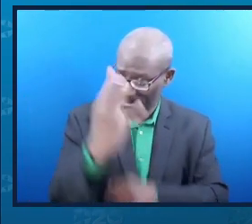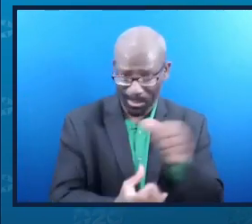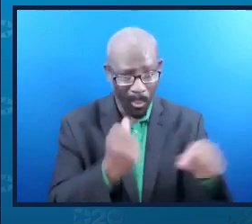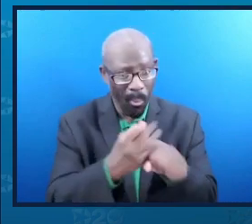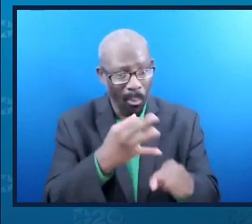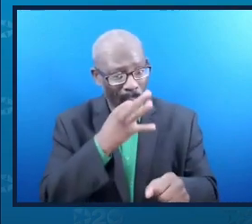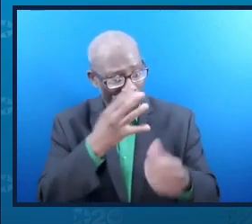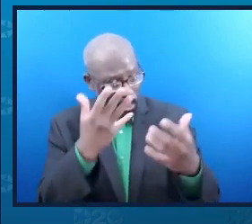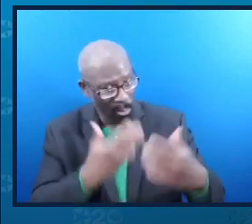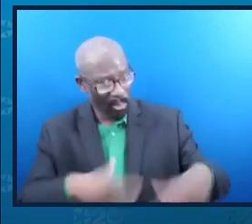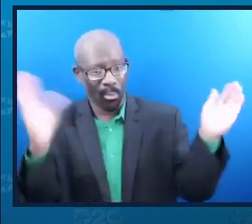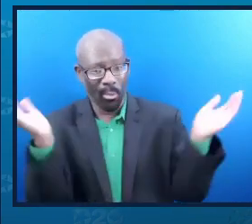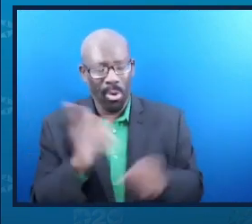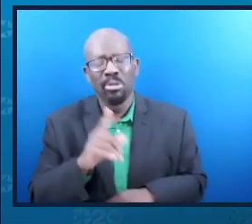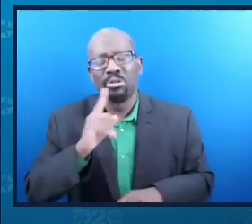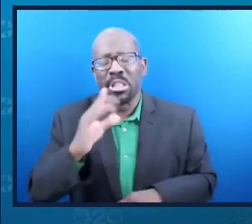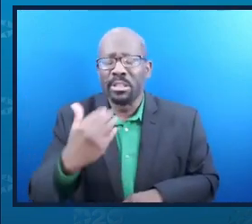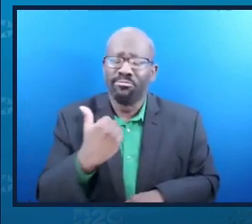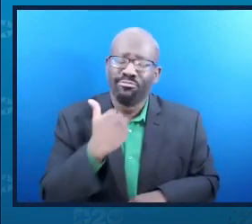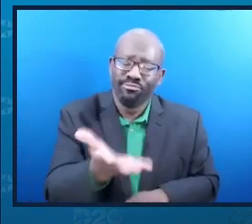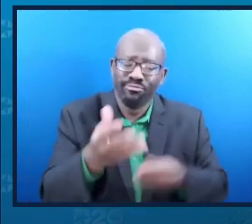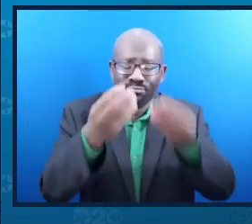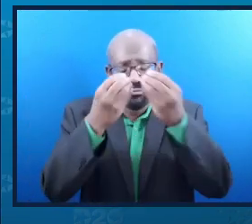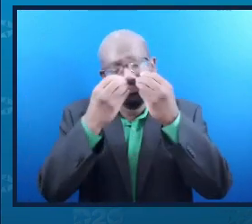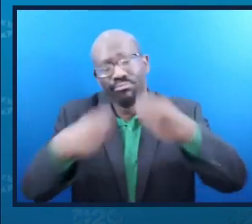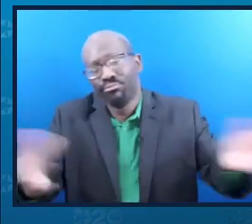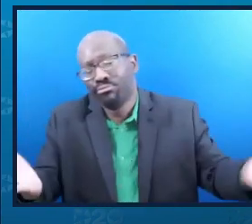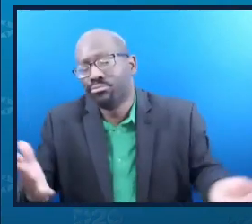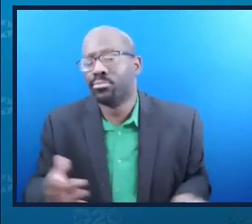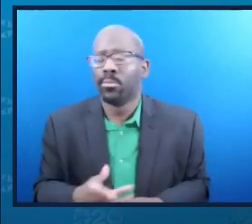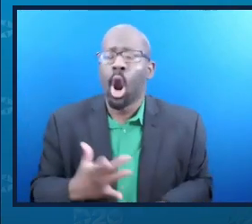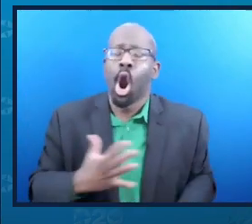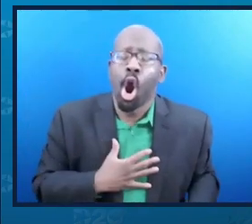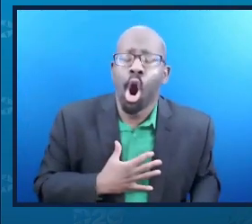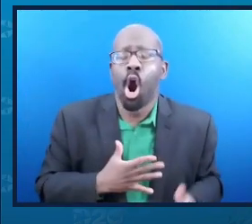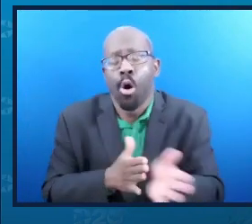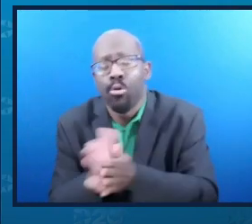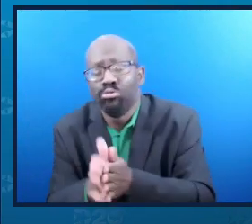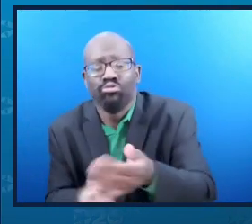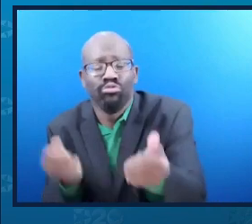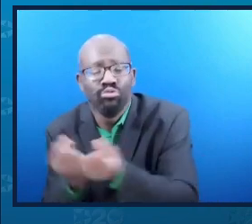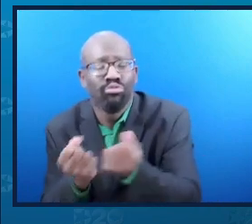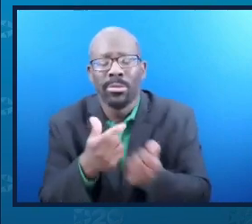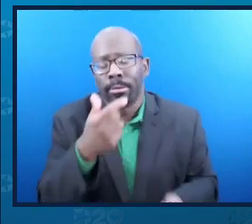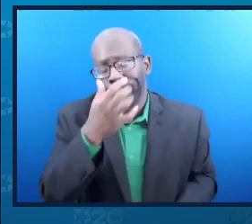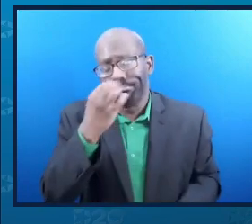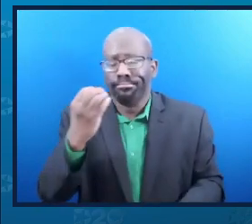HAS SHOWN NO INTEREST IN PUTTING IN THE WORK, NO INTEREST IN